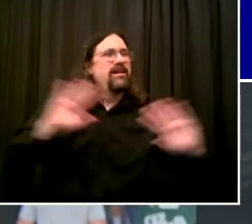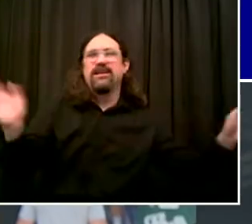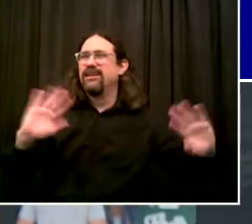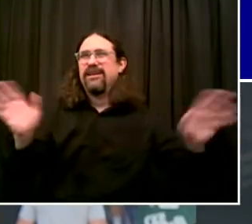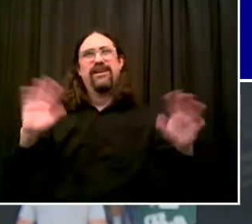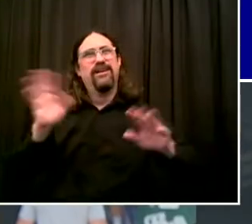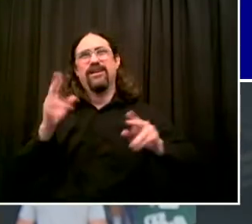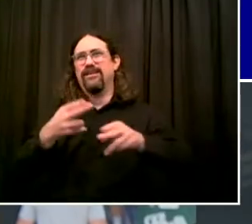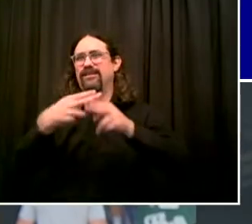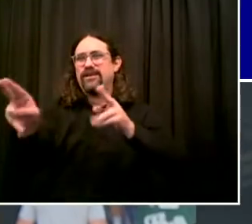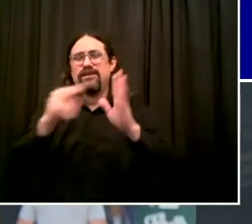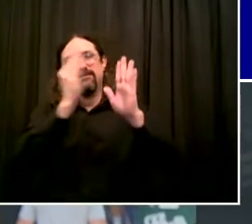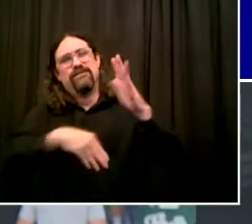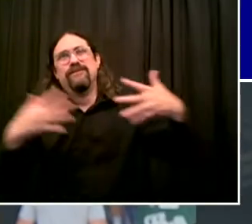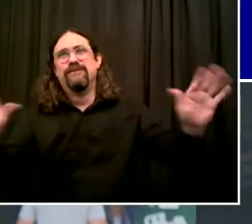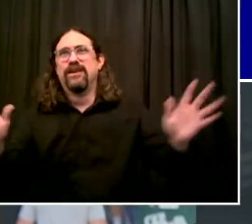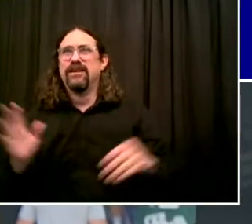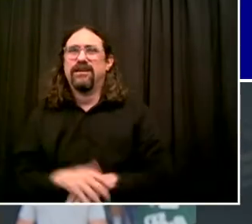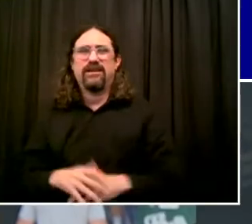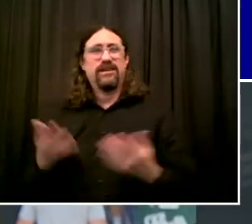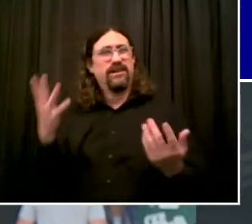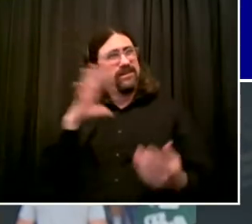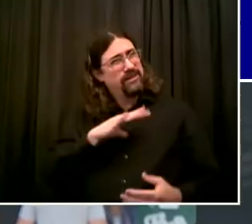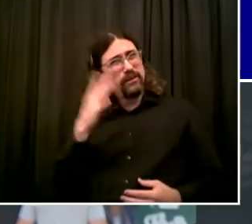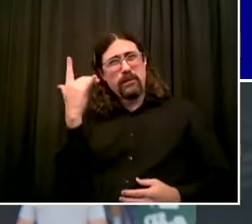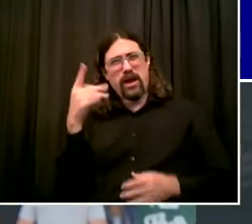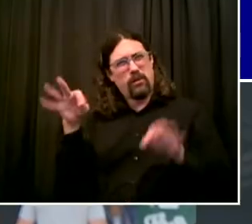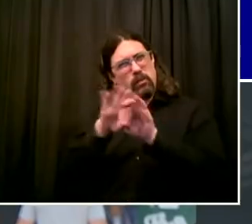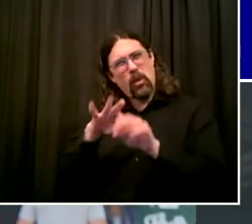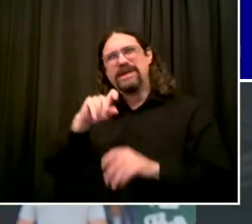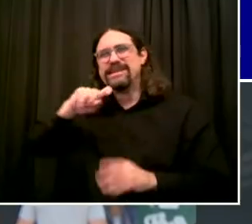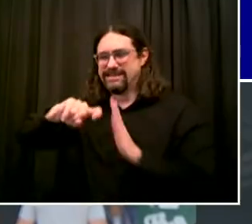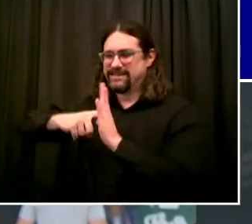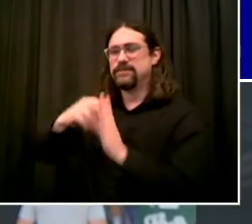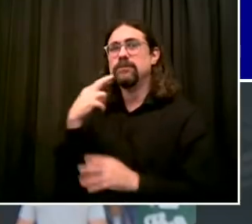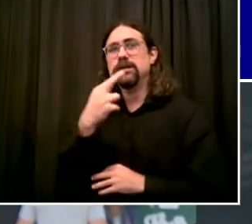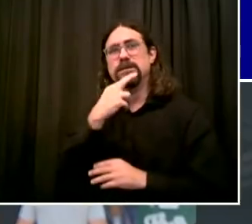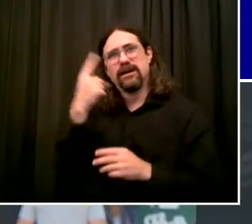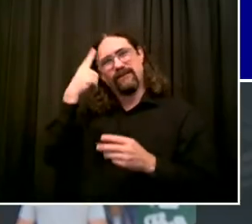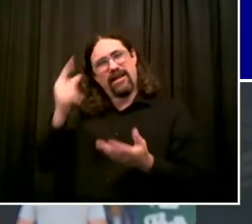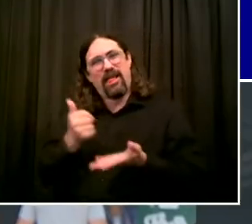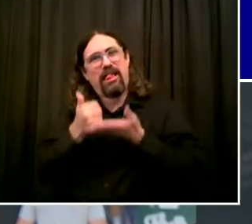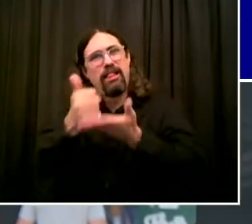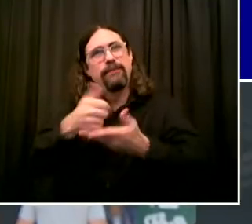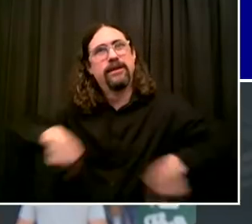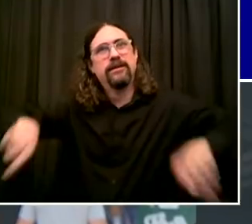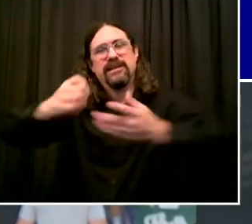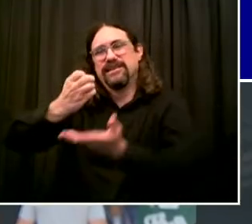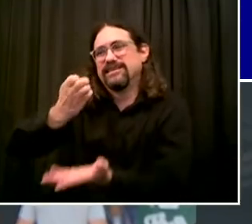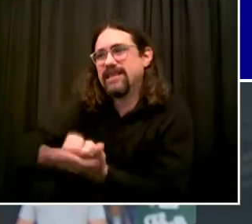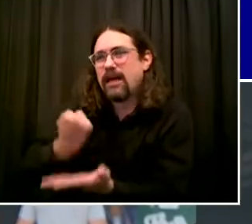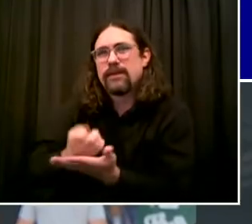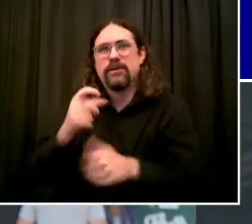CHAMBERS OF COMMERCE, EVERYONE. LES T'GET EVERY RESTAURANT INTO OUTDOOR DINING AND MAXIMIZE THEIR REVENUEN AD BRING BA CK THWE ORKFORCE BUT KEEP IT